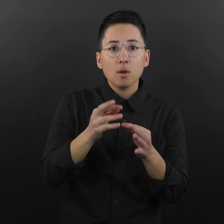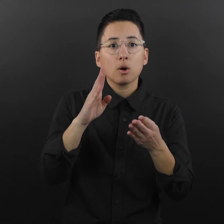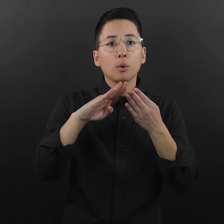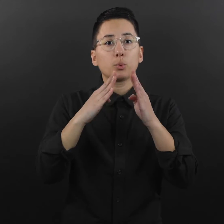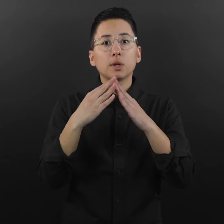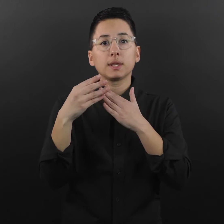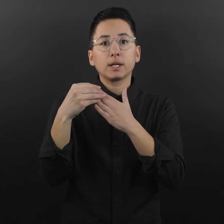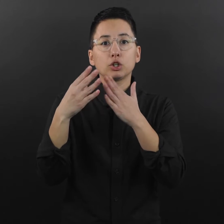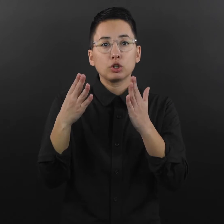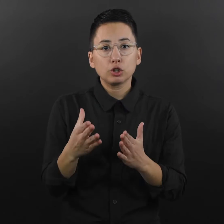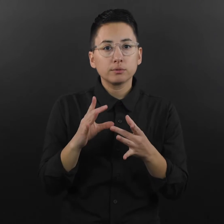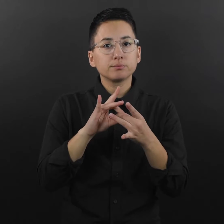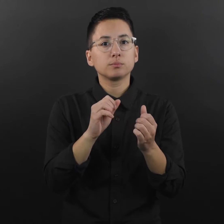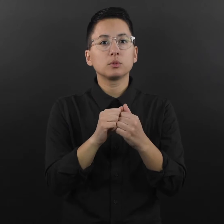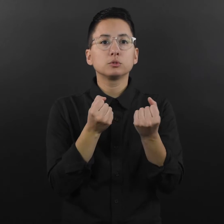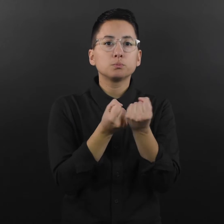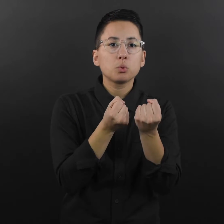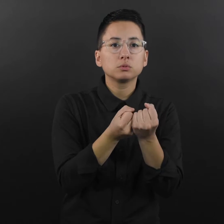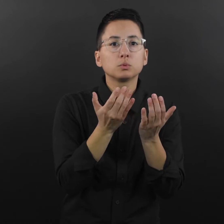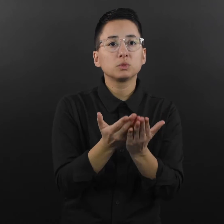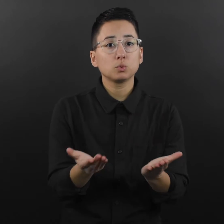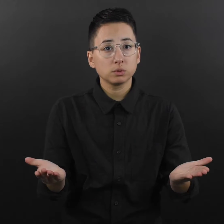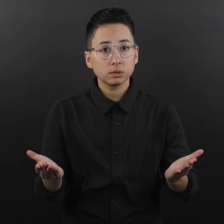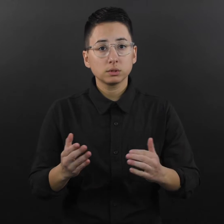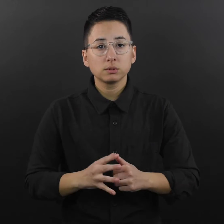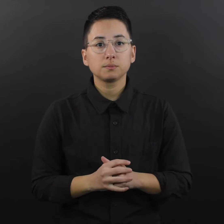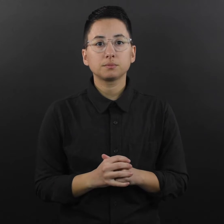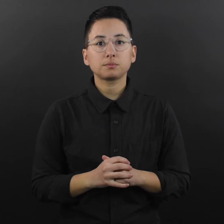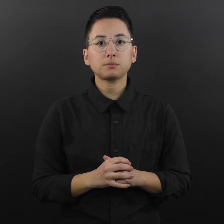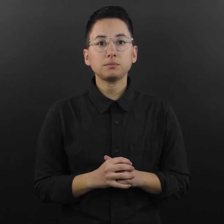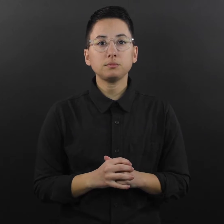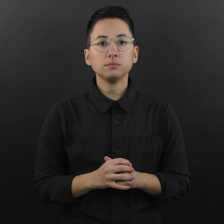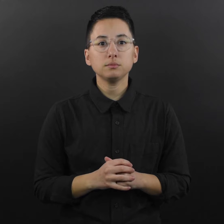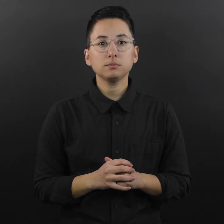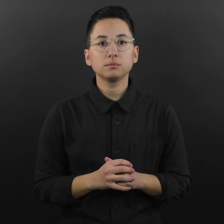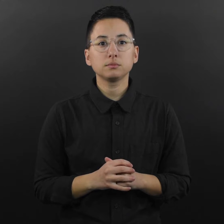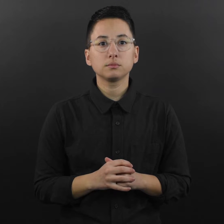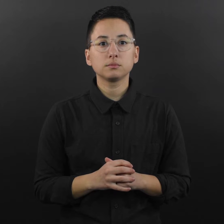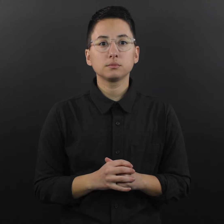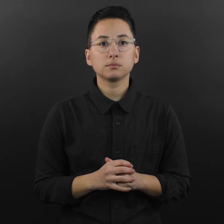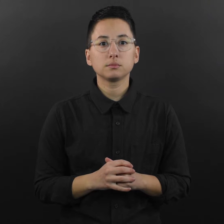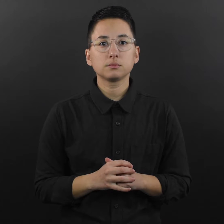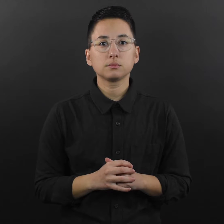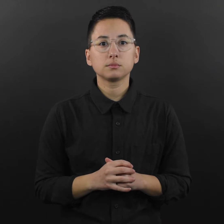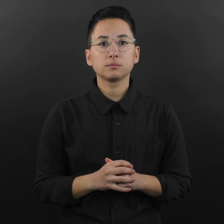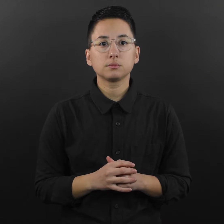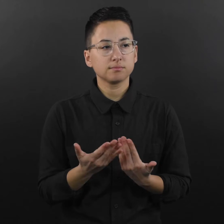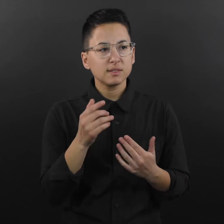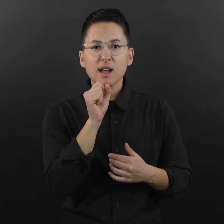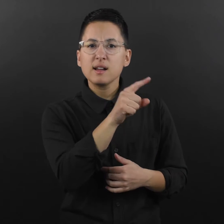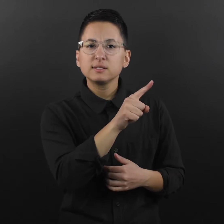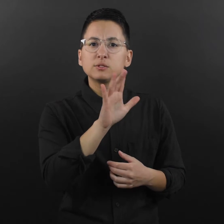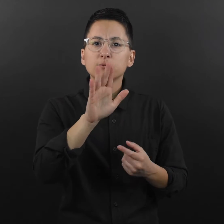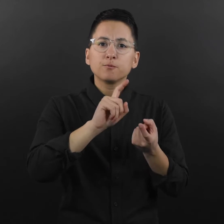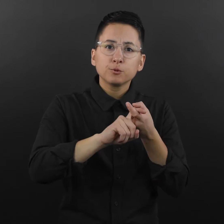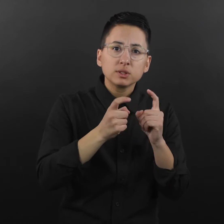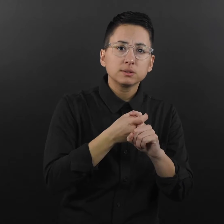other support resources. • Ask friends and family for help with